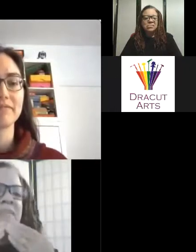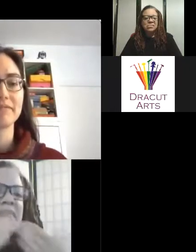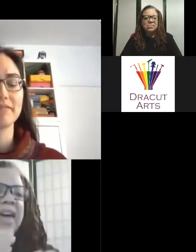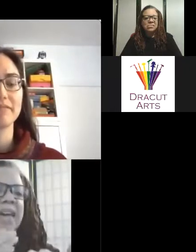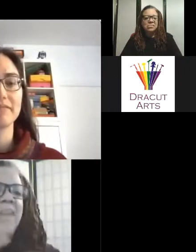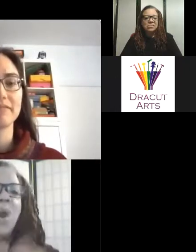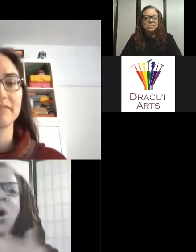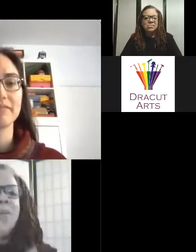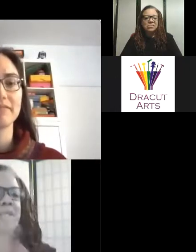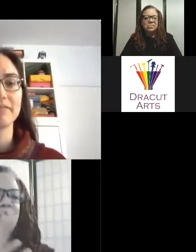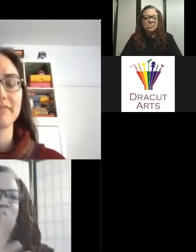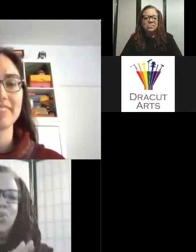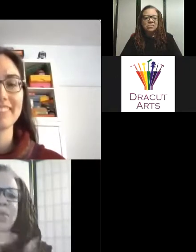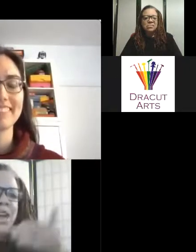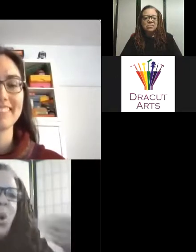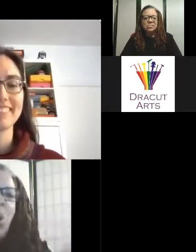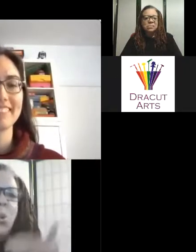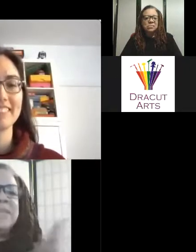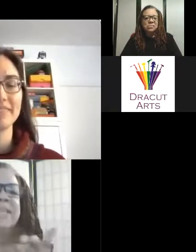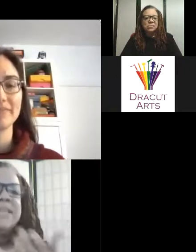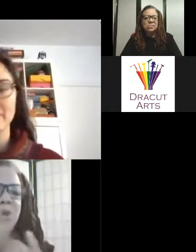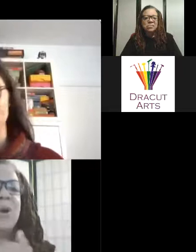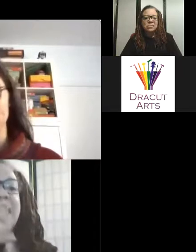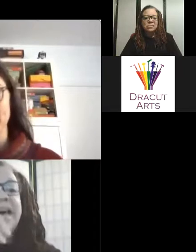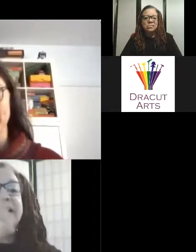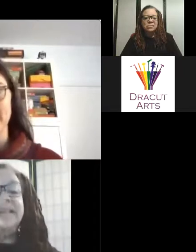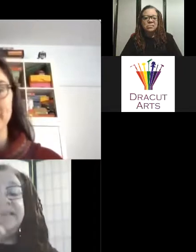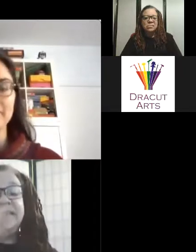that have hosted these programs, in Dracut Arts uh for hosting this reading,